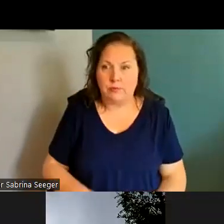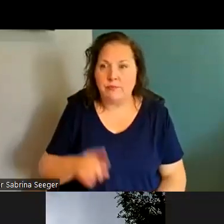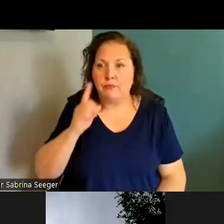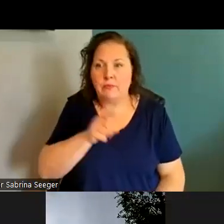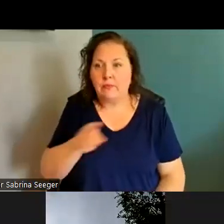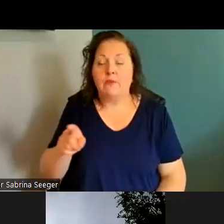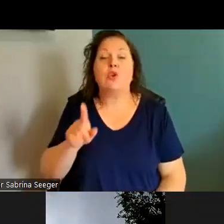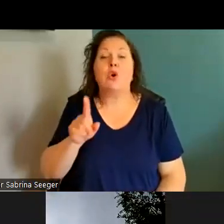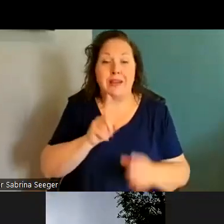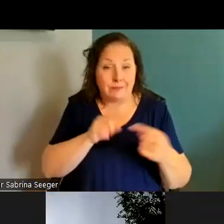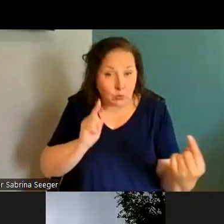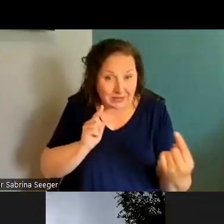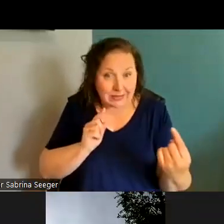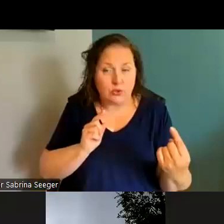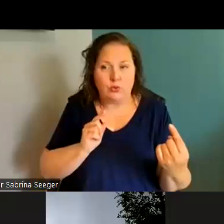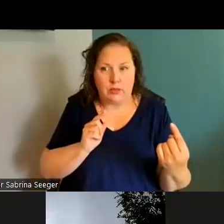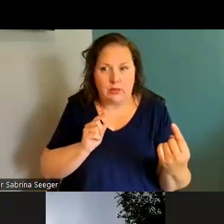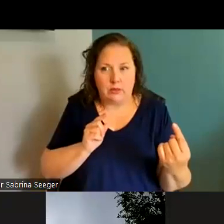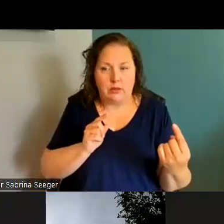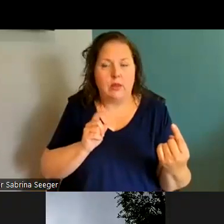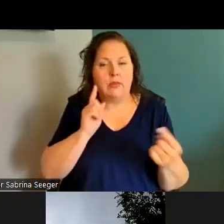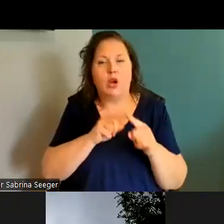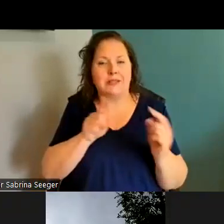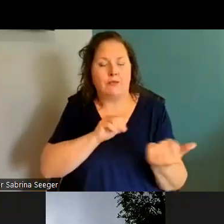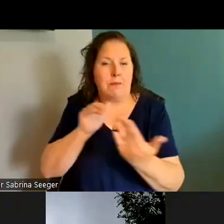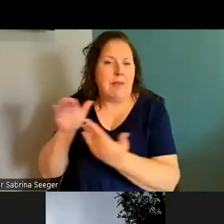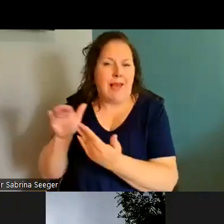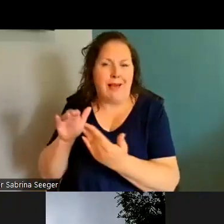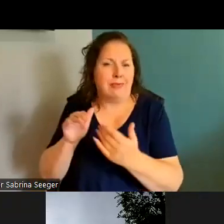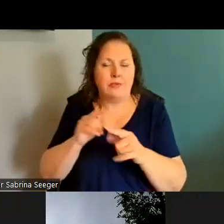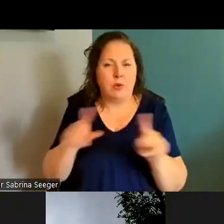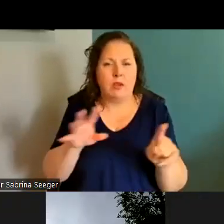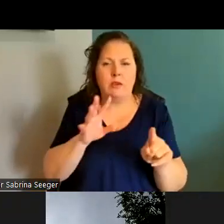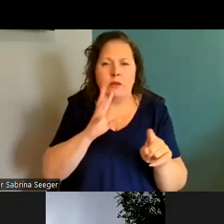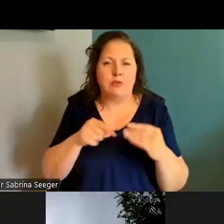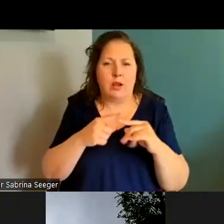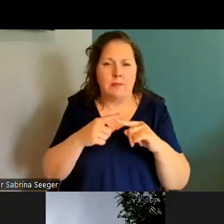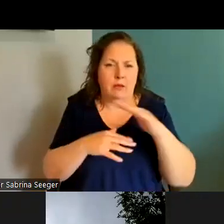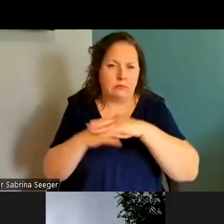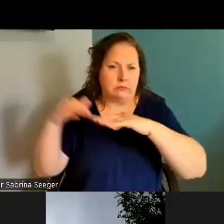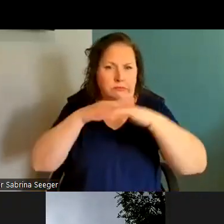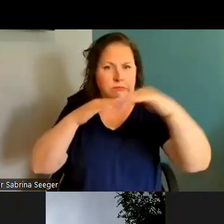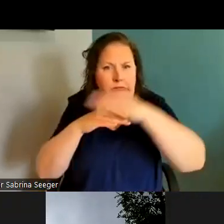you disagree, there are routes. We didn't go into the layers of that legality because it's pretty